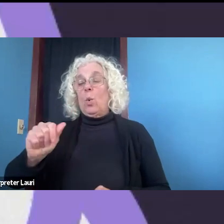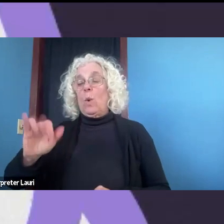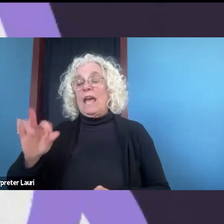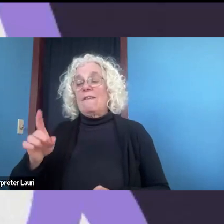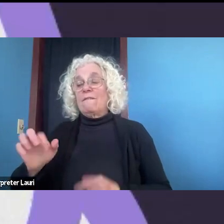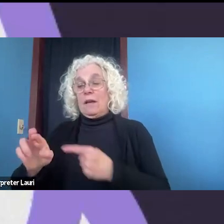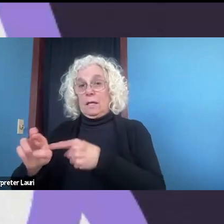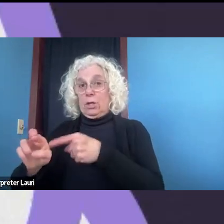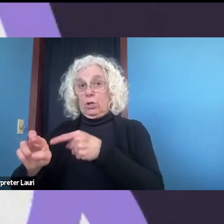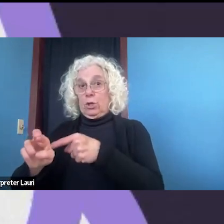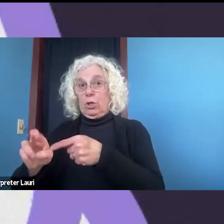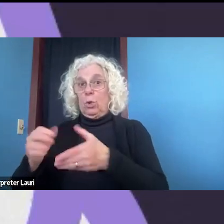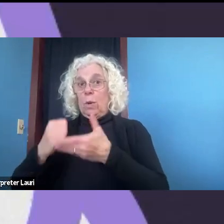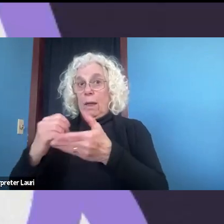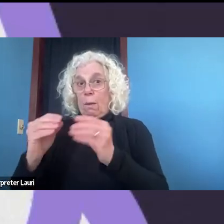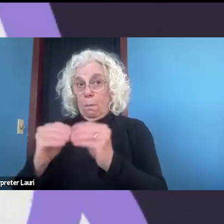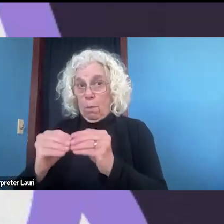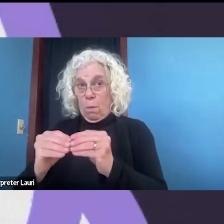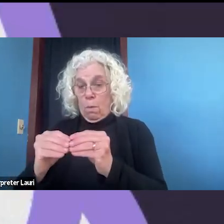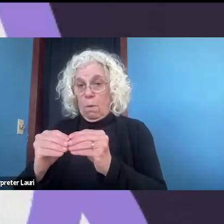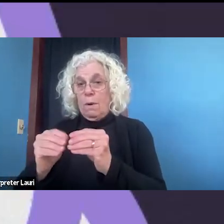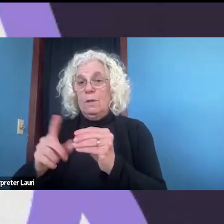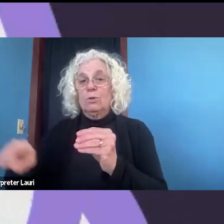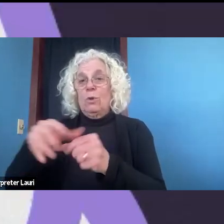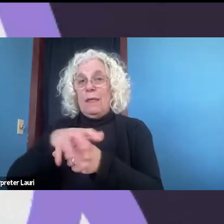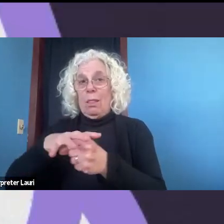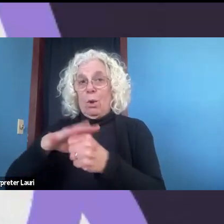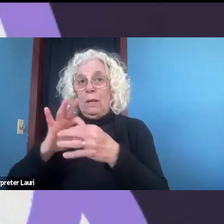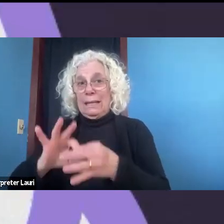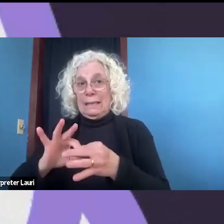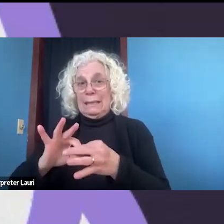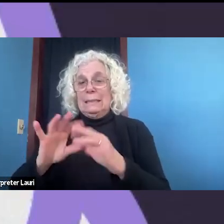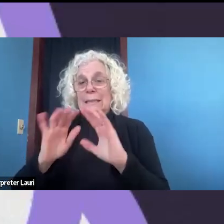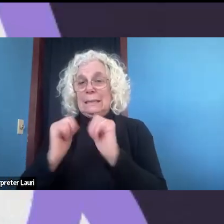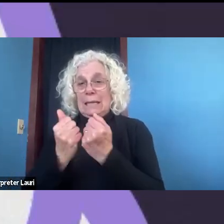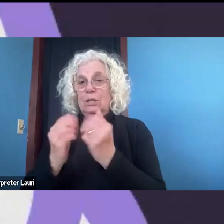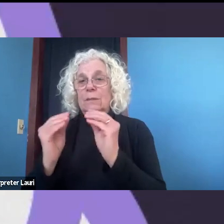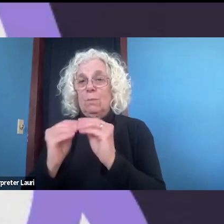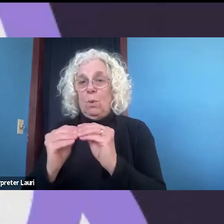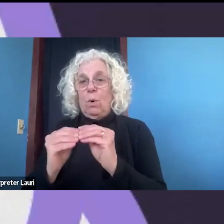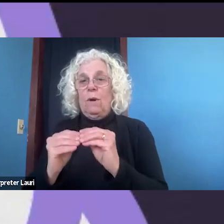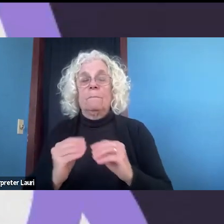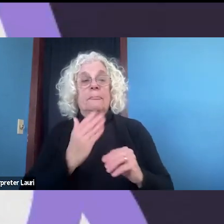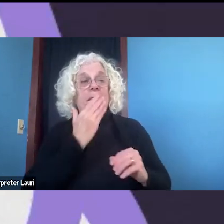to support our commitment to low guard agencies. I want to give thanks and appreciation for former colleagues who push this work